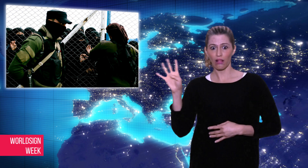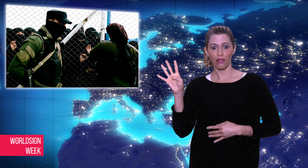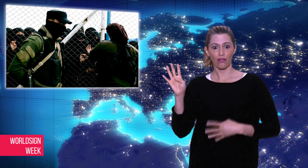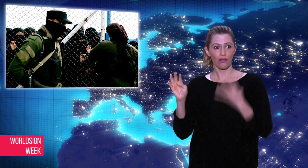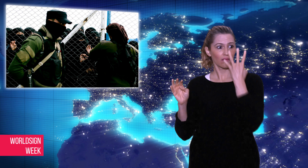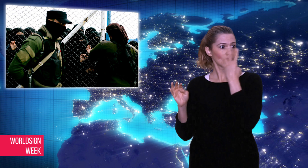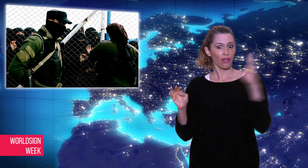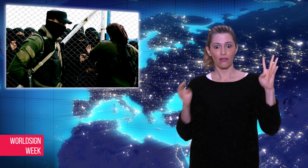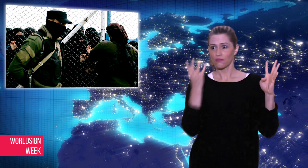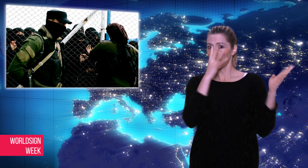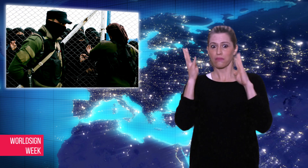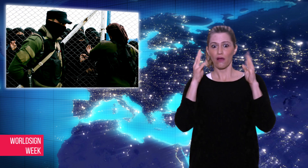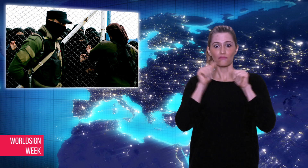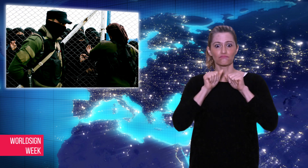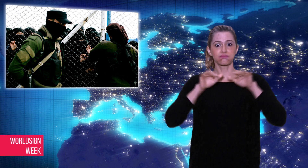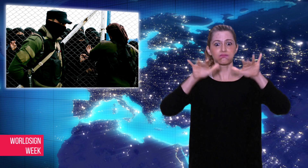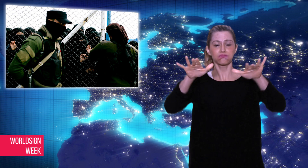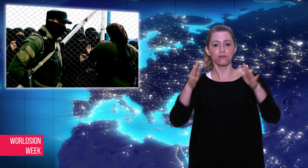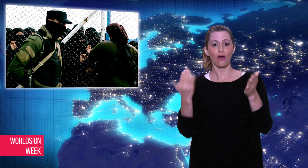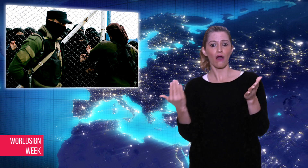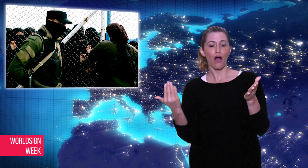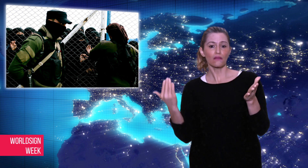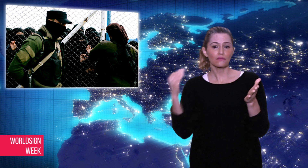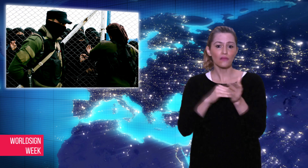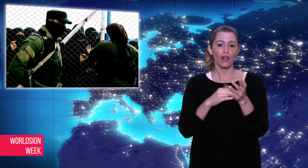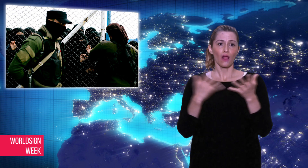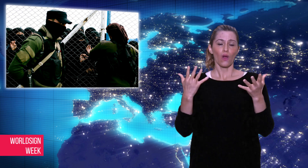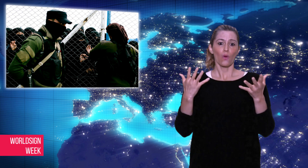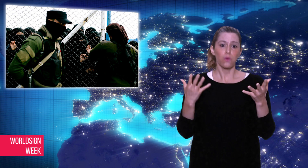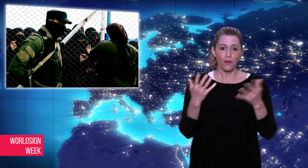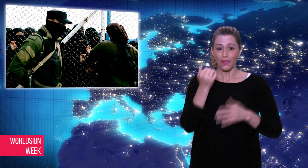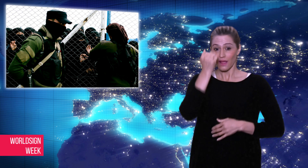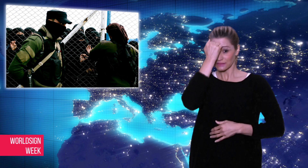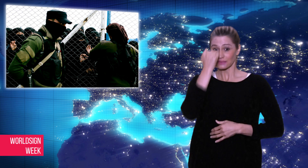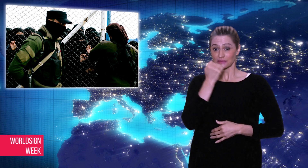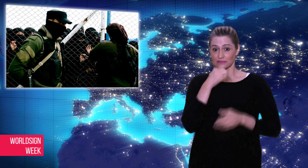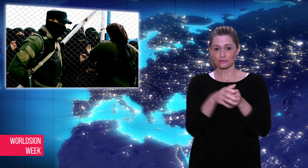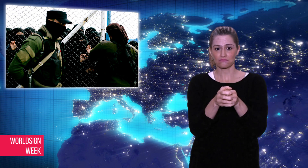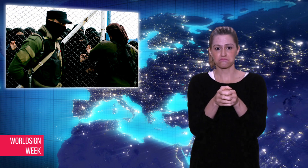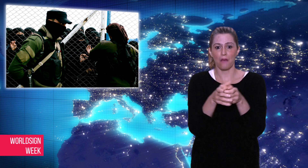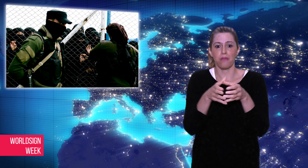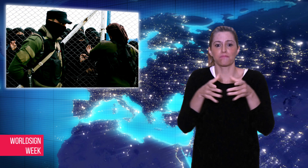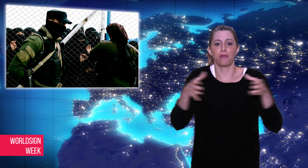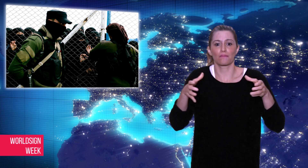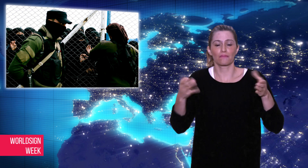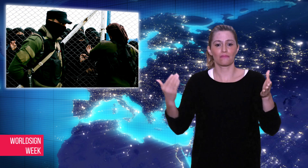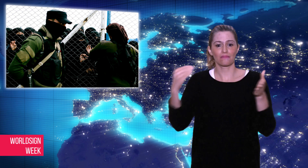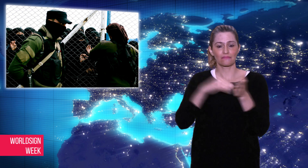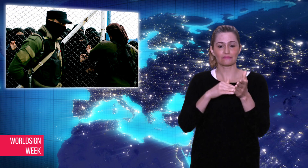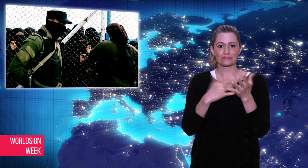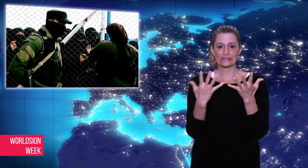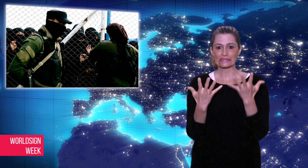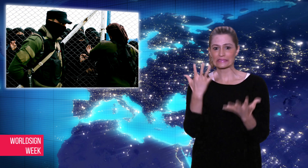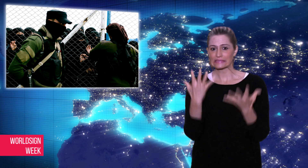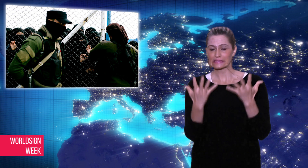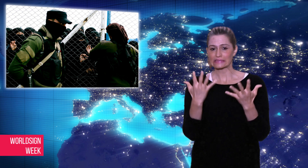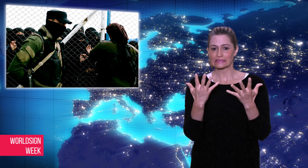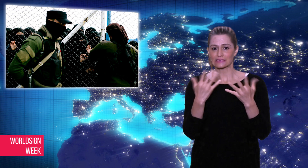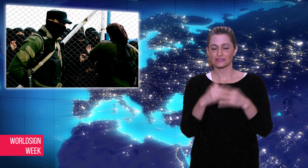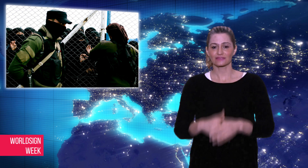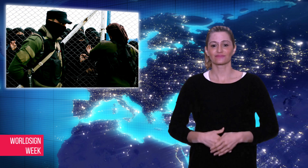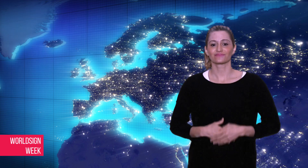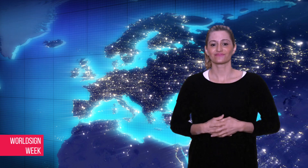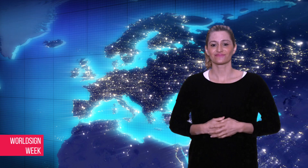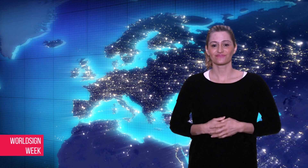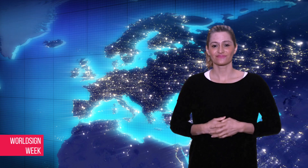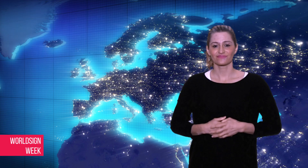prisoners being freed and growth of ISIS again.